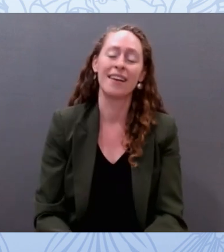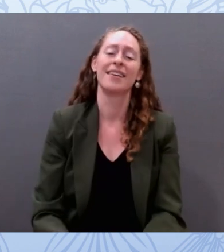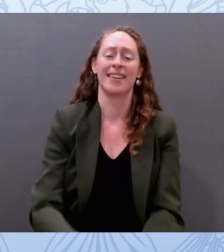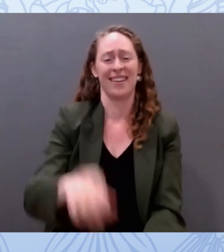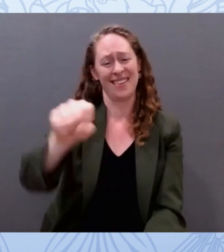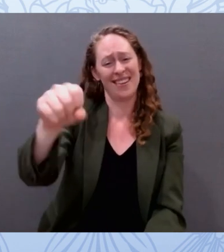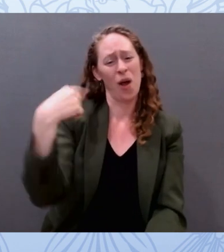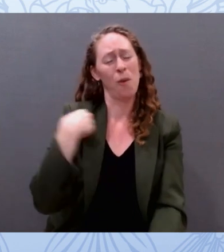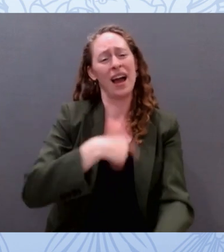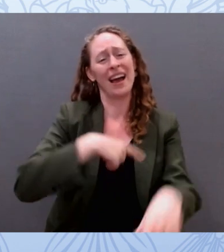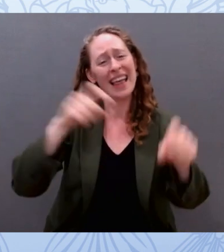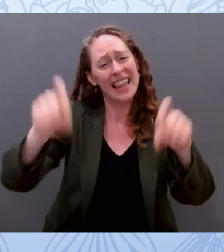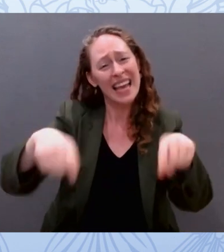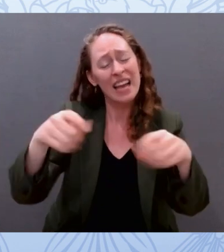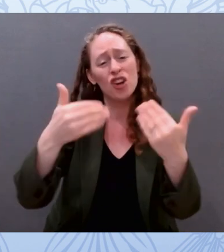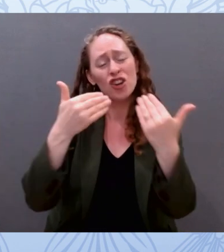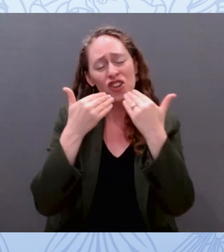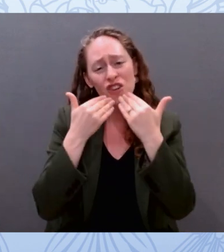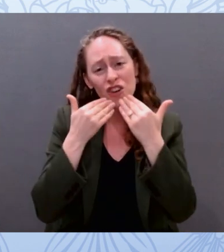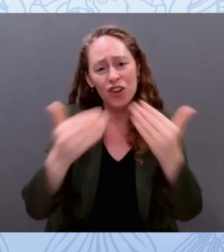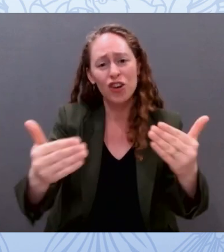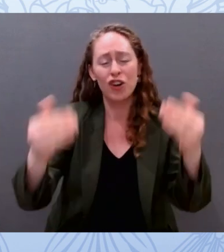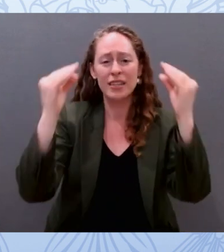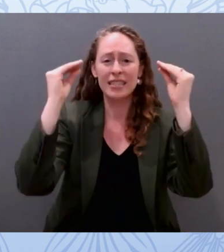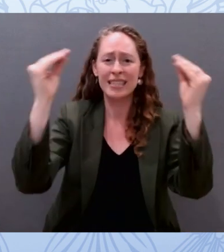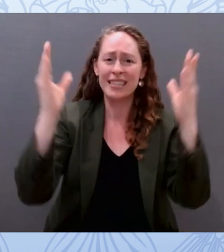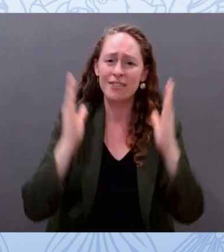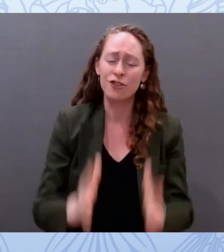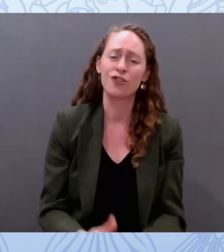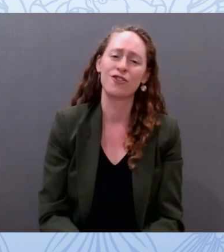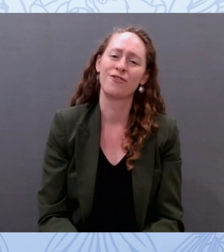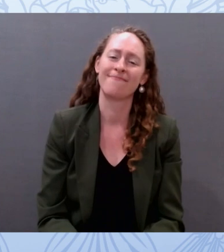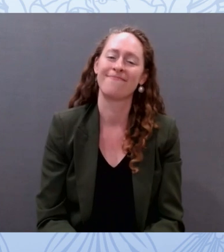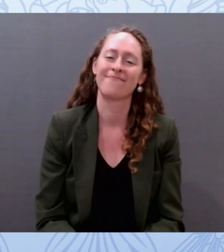Teaching. Yeah. I also met Marie Angie Hoba.